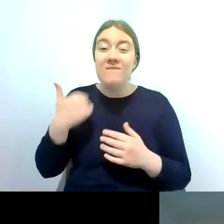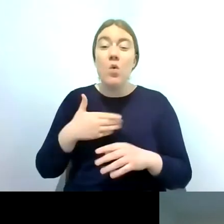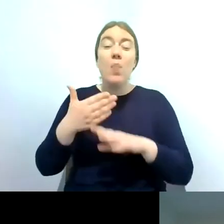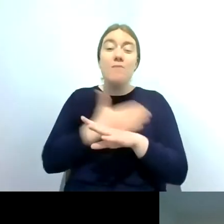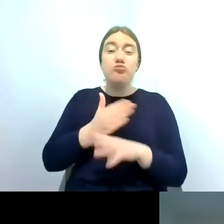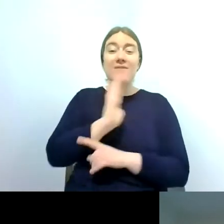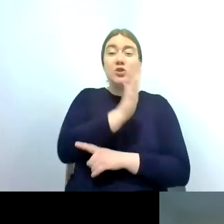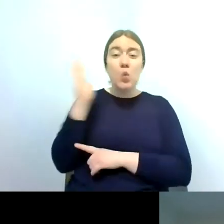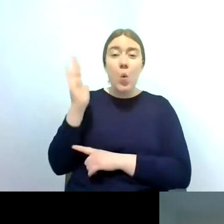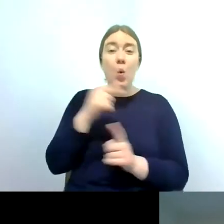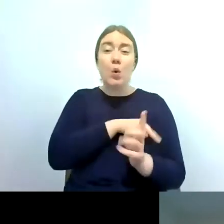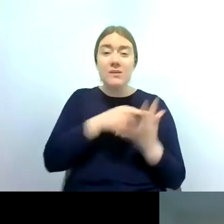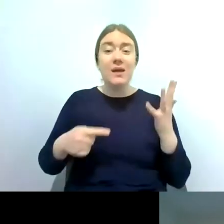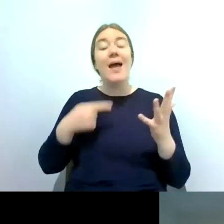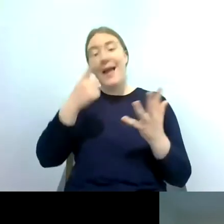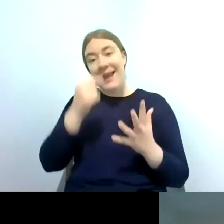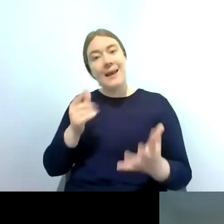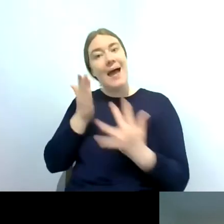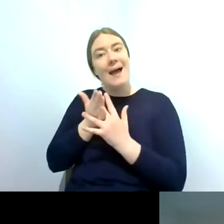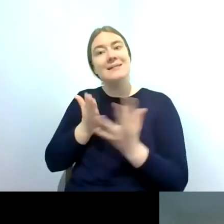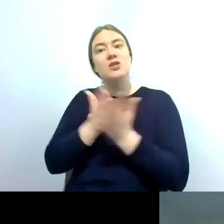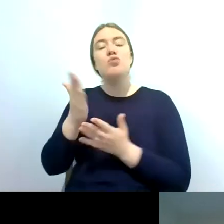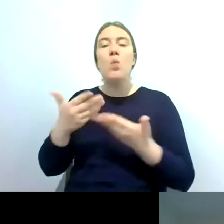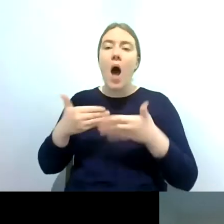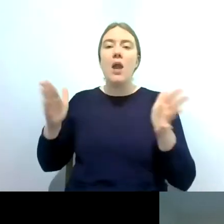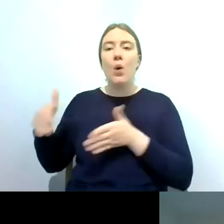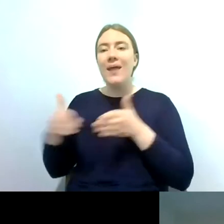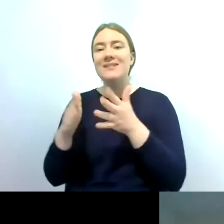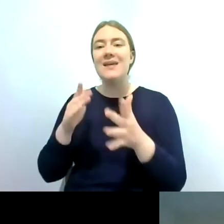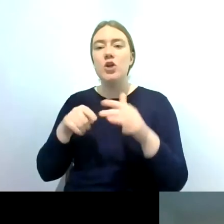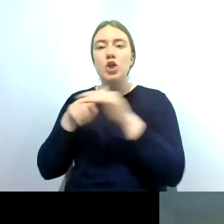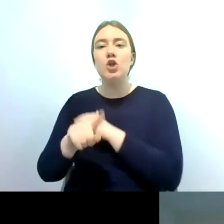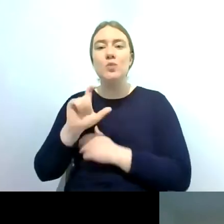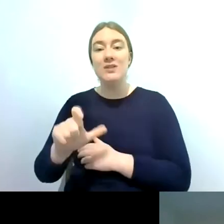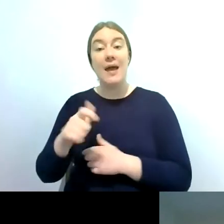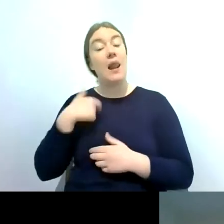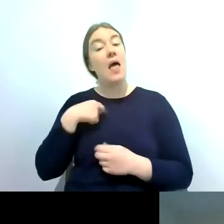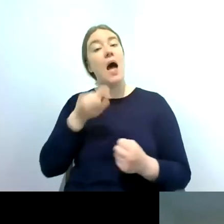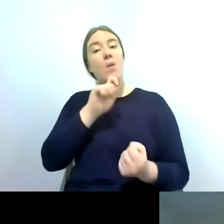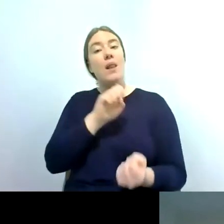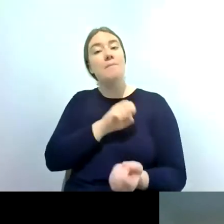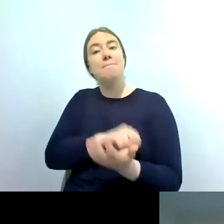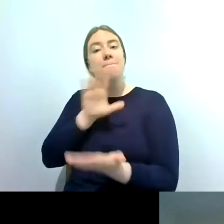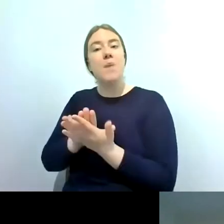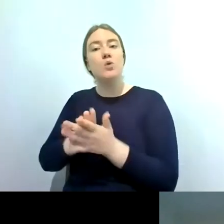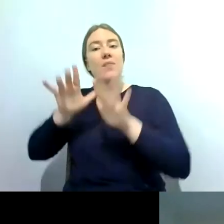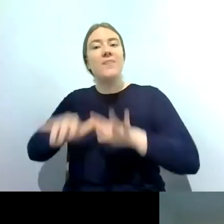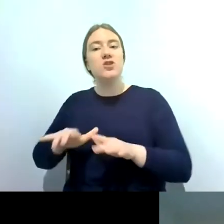severn youtube channel and i will post a link now into the chat box which takes you to our website